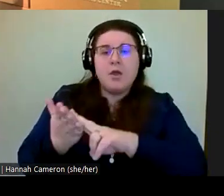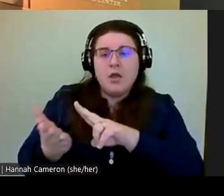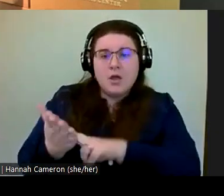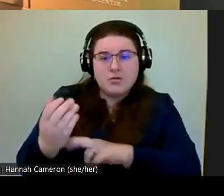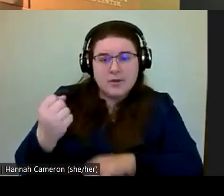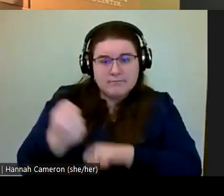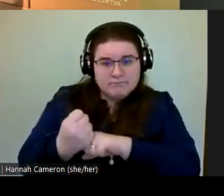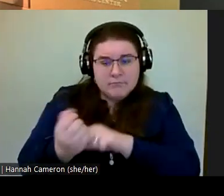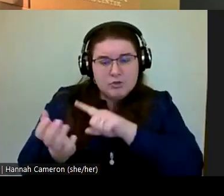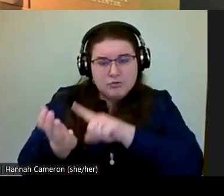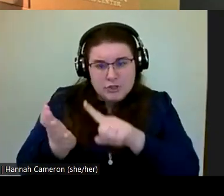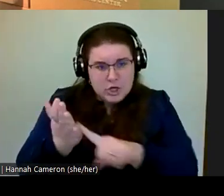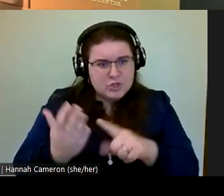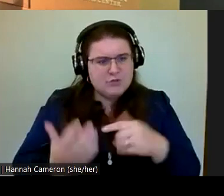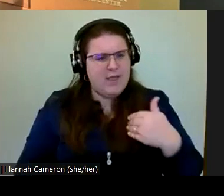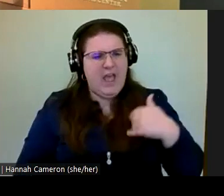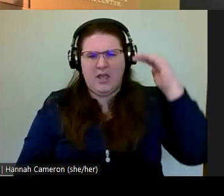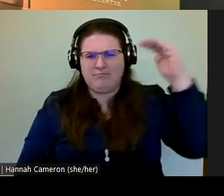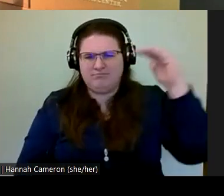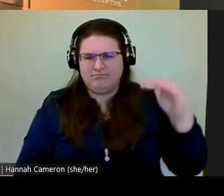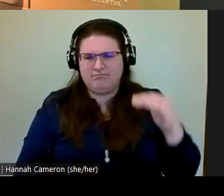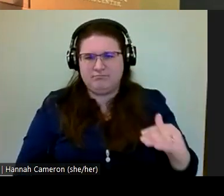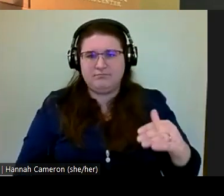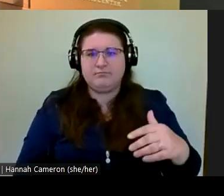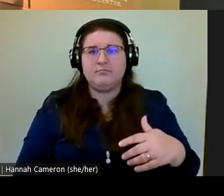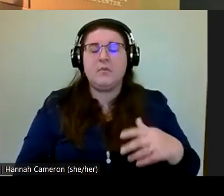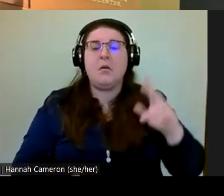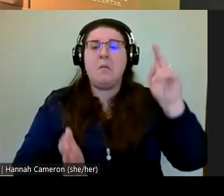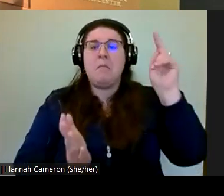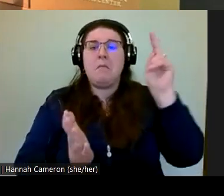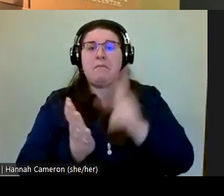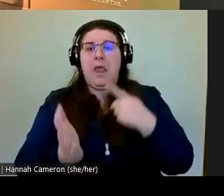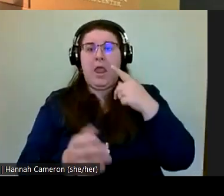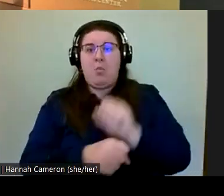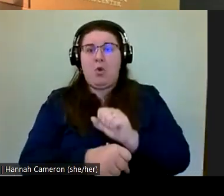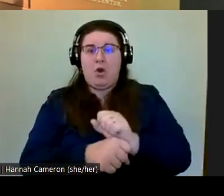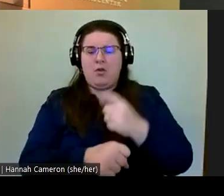of that is listed on here I don't do any paid work for pharmaceutical or device manufactures